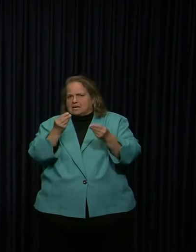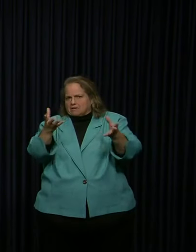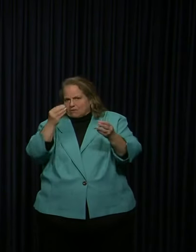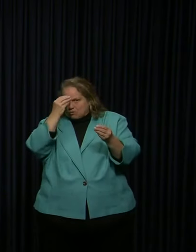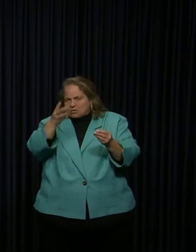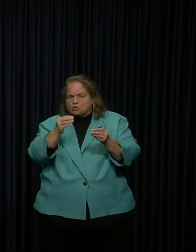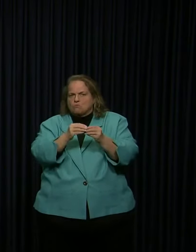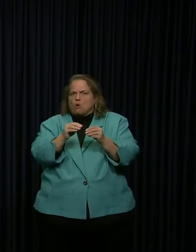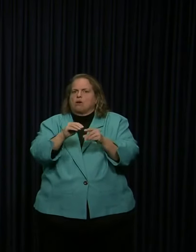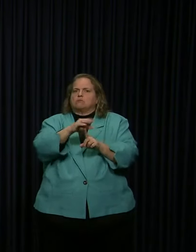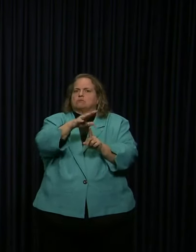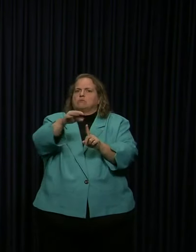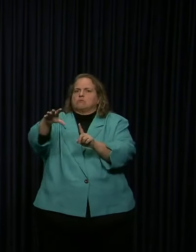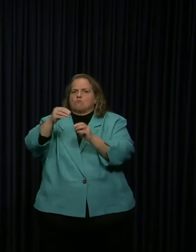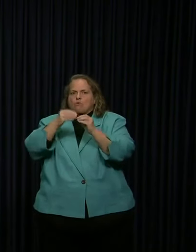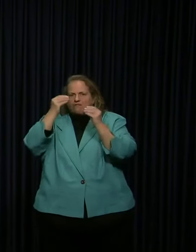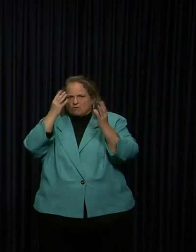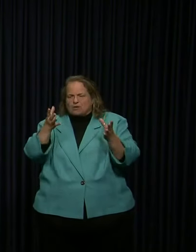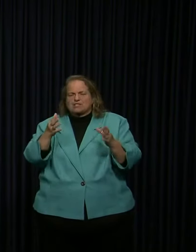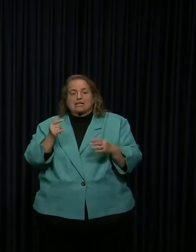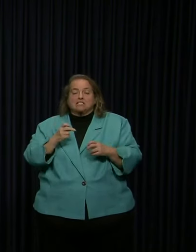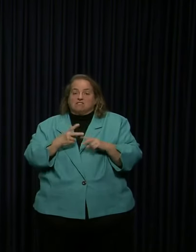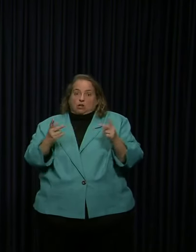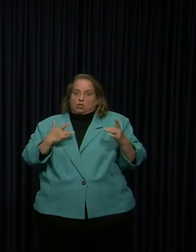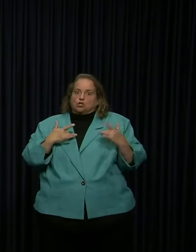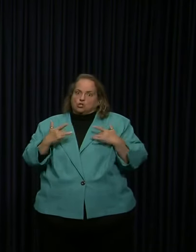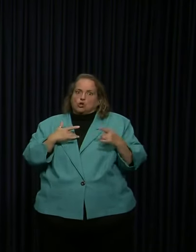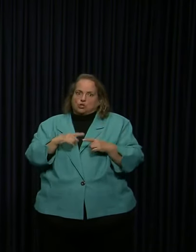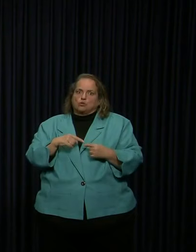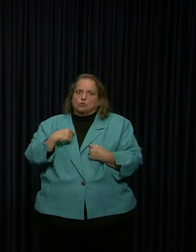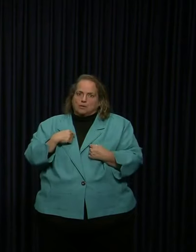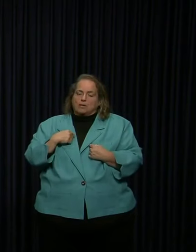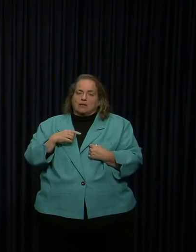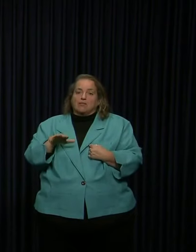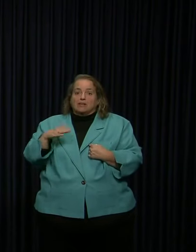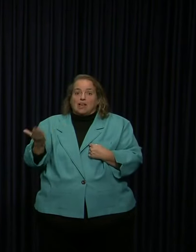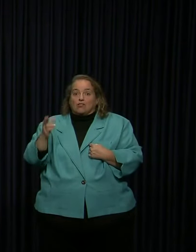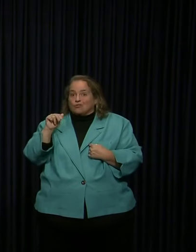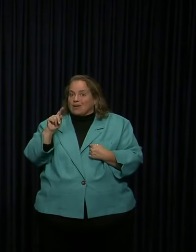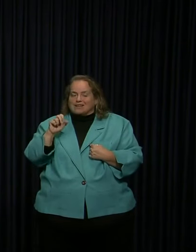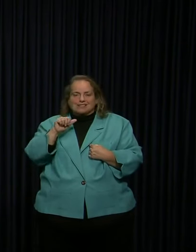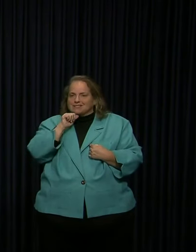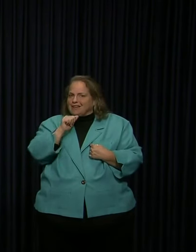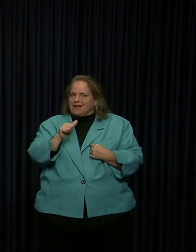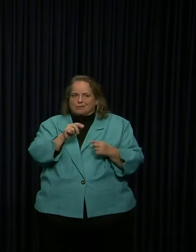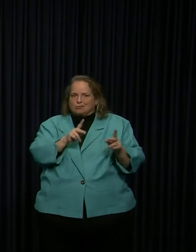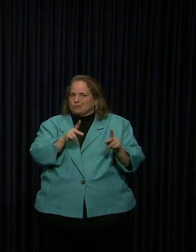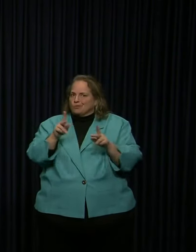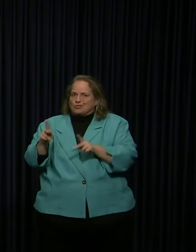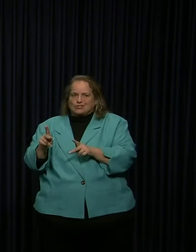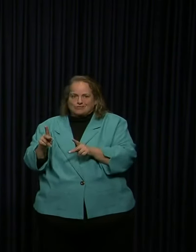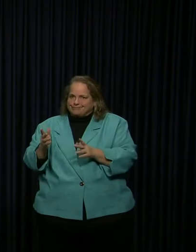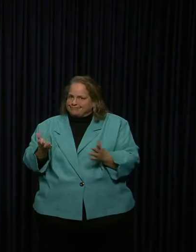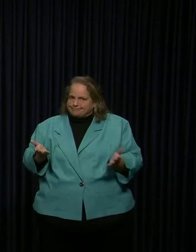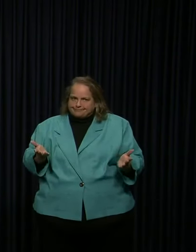I WANT TO THANK YOU FOR YOUR SERVICE TO THE COMMONWEALTH. IN THIS, THE CHALLENGE TO OUR